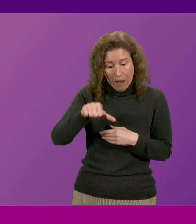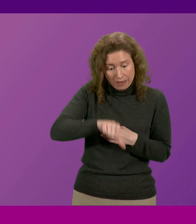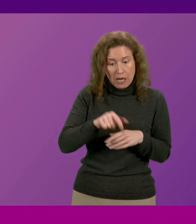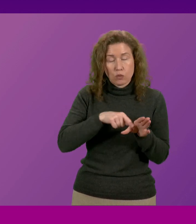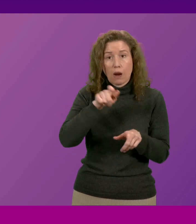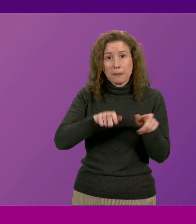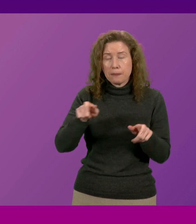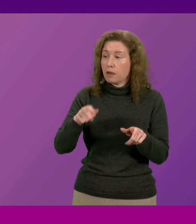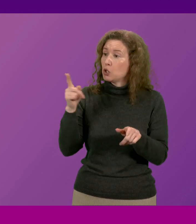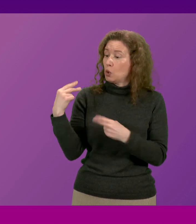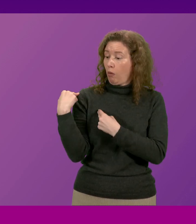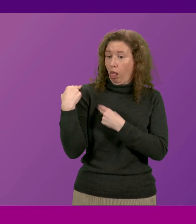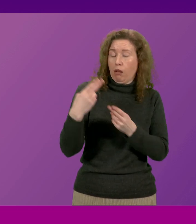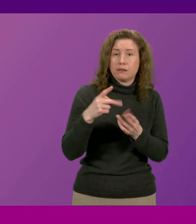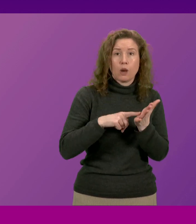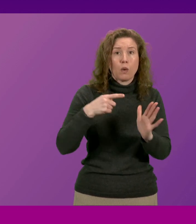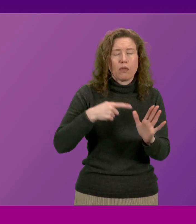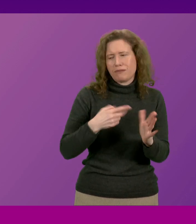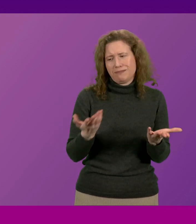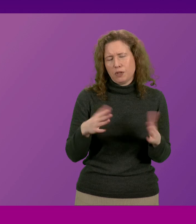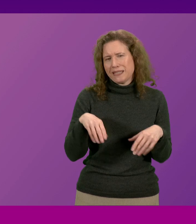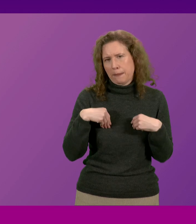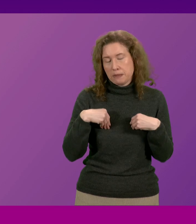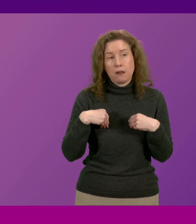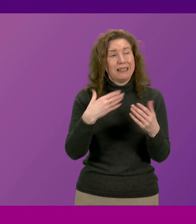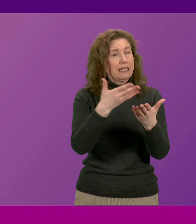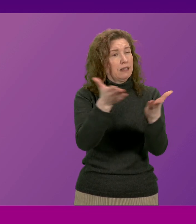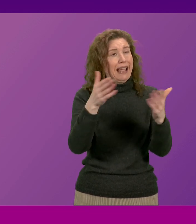Passing the buck to local authorities is not acceptable. The sector is screaming the reality,